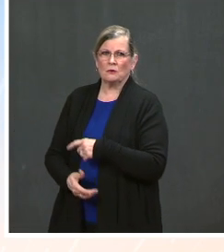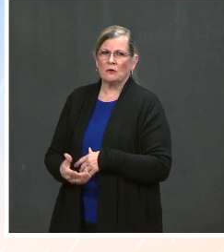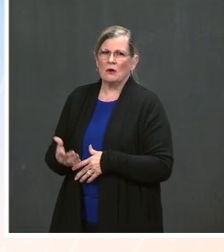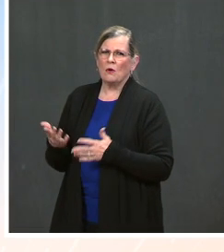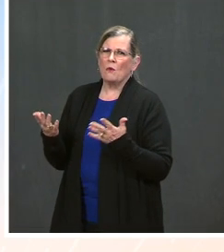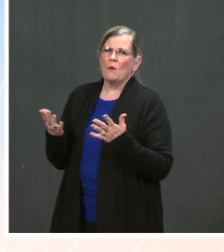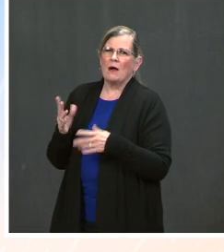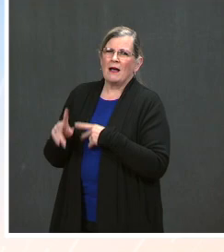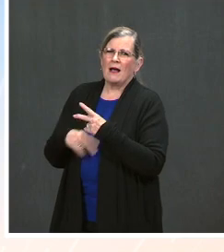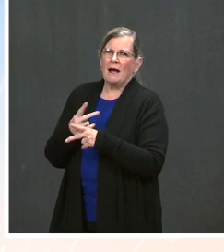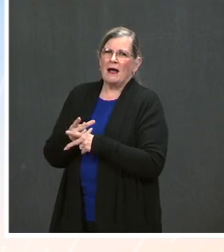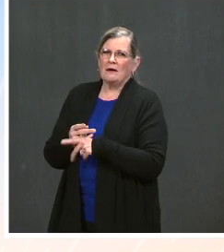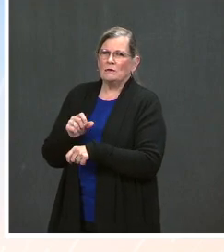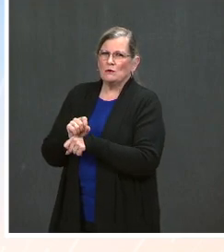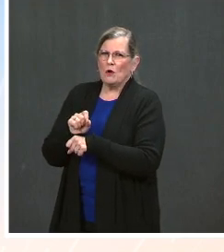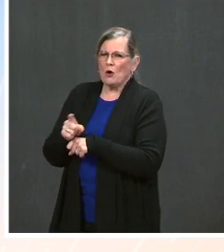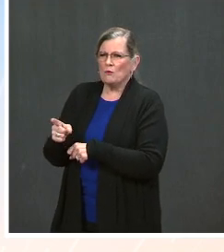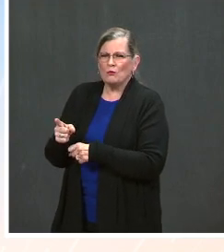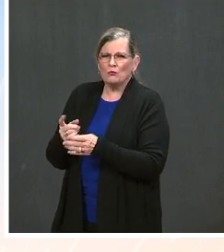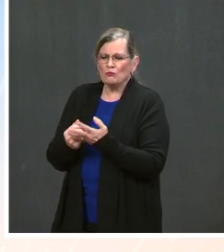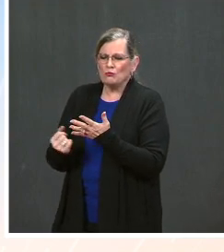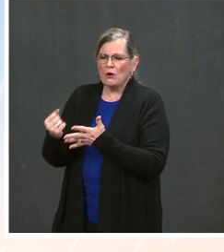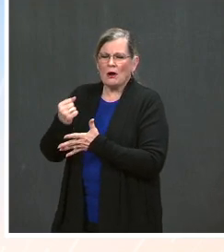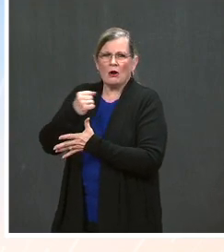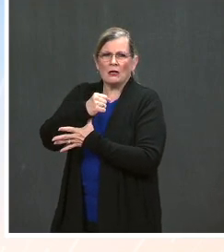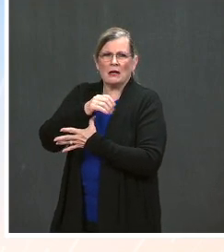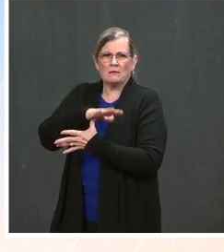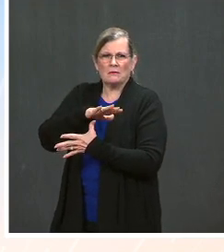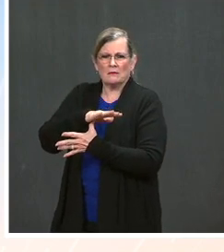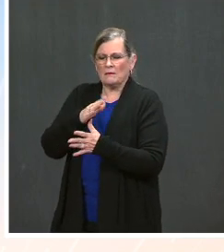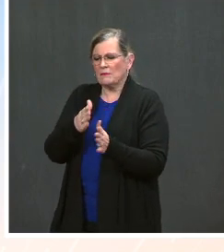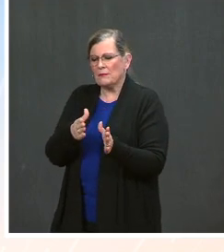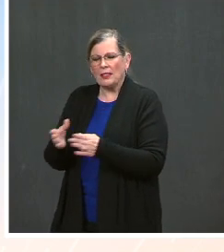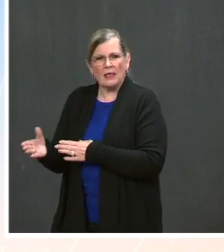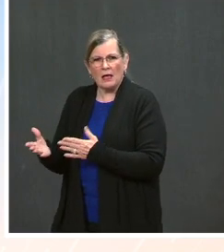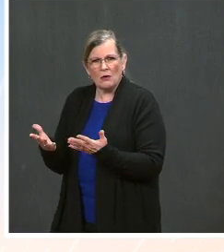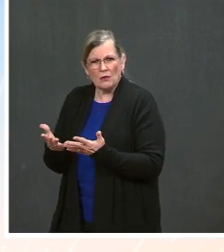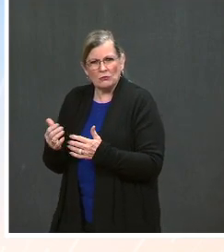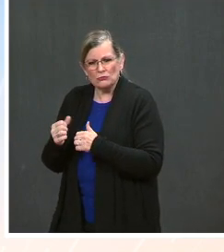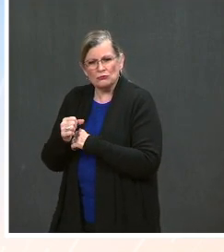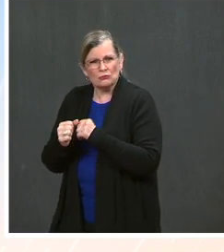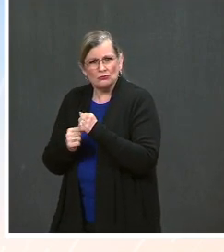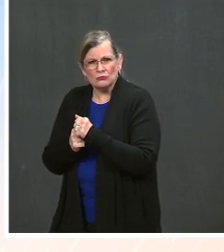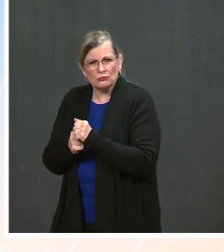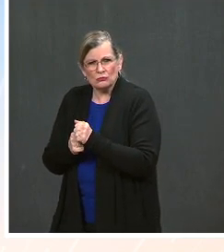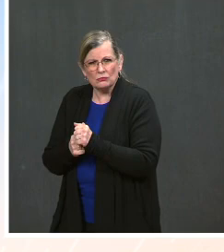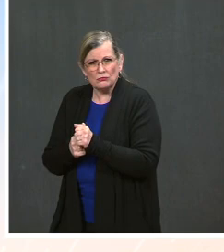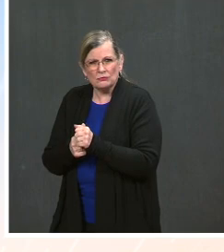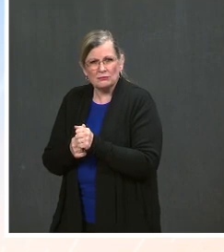Secretary Walsh: I think in a lot of ways -- I mean, a lot of those jobs will be union jobs. I think that it's important though that --